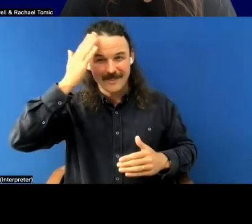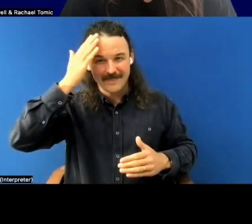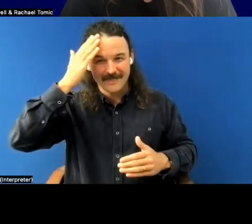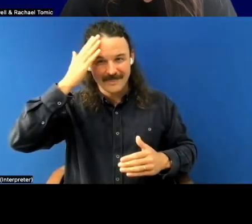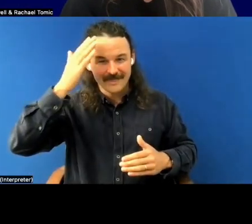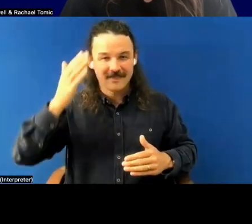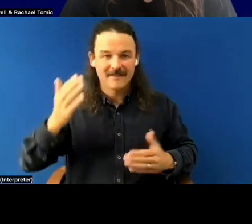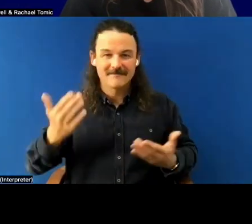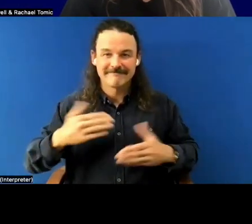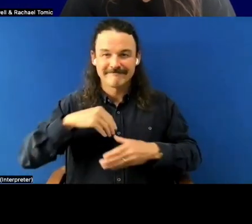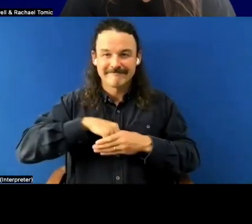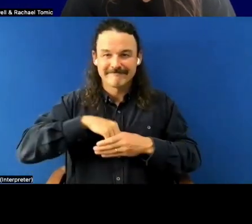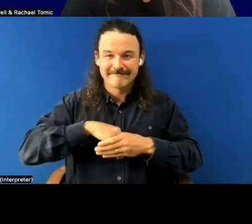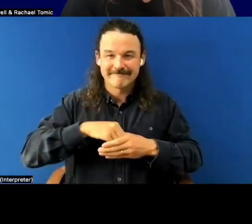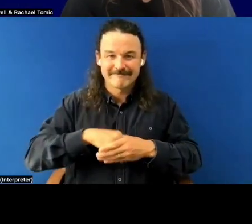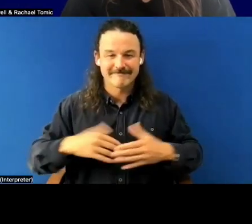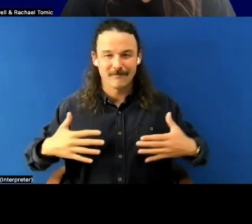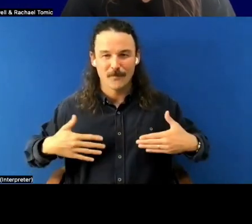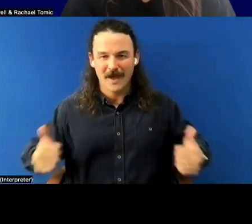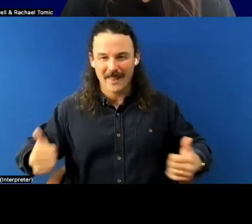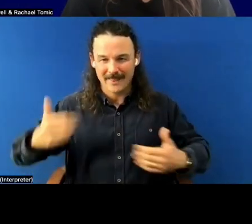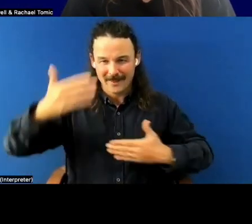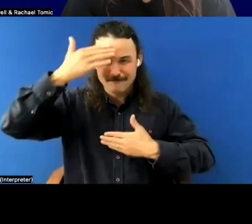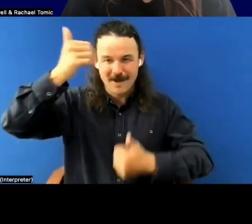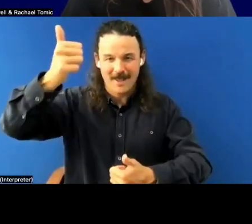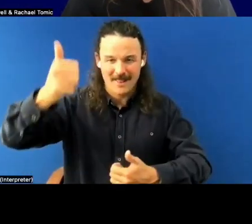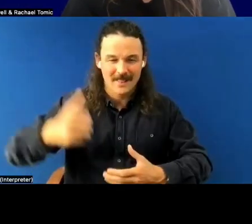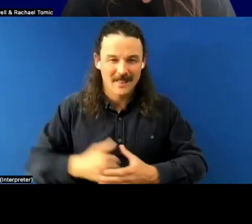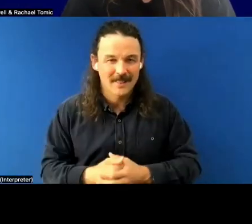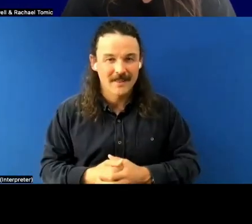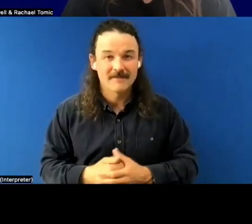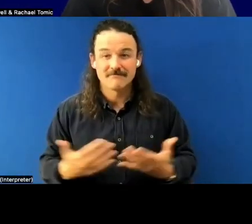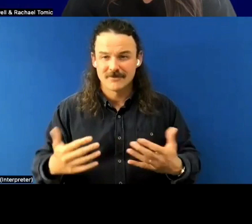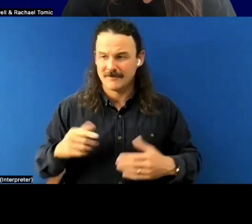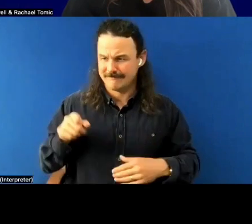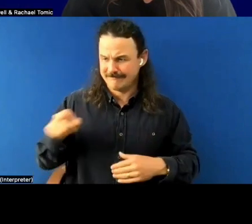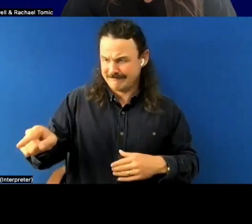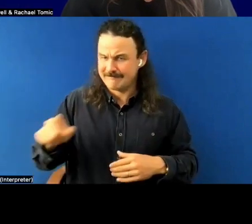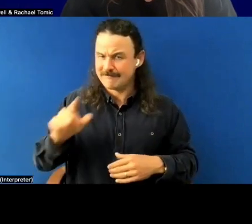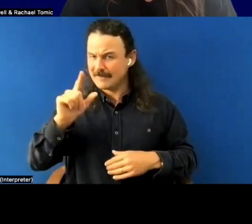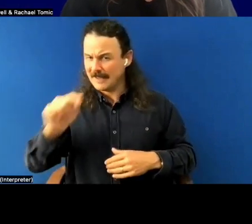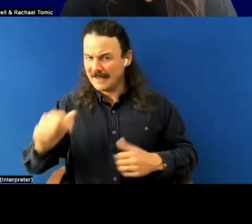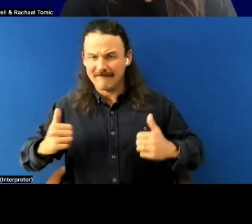for the individual can be at the level that is appropriate for them. So,